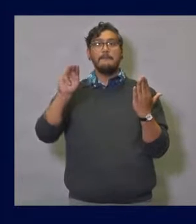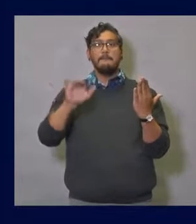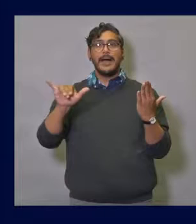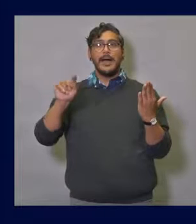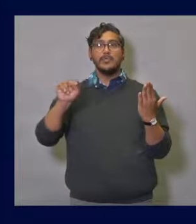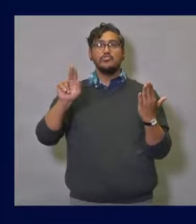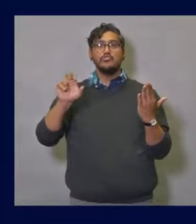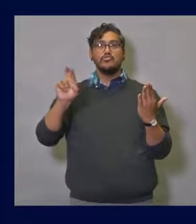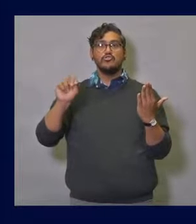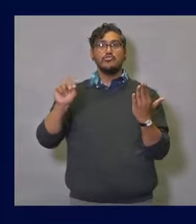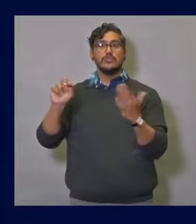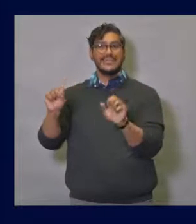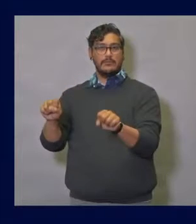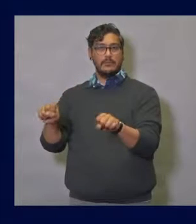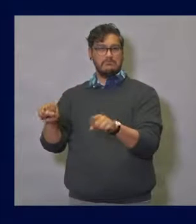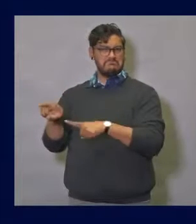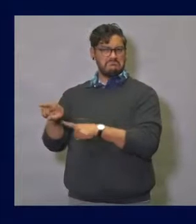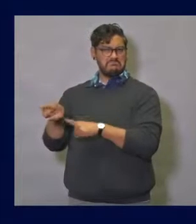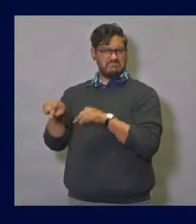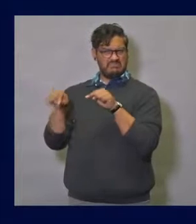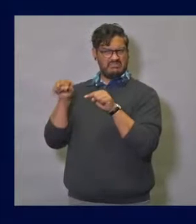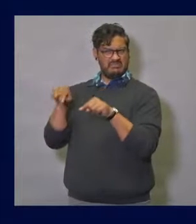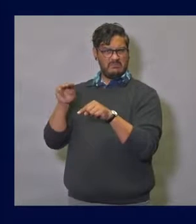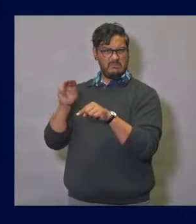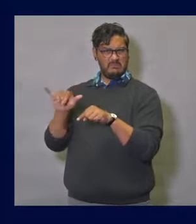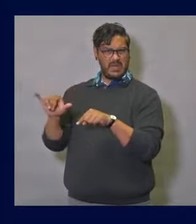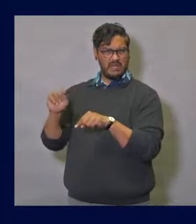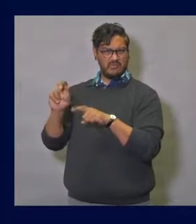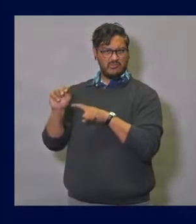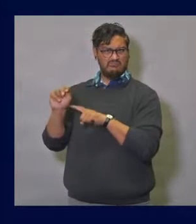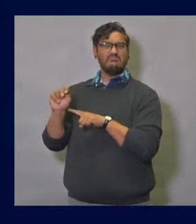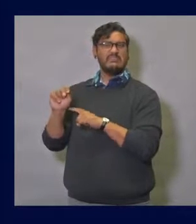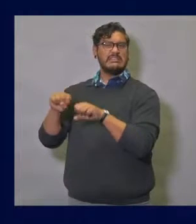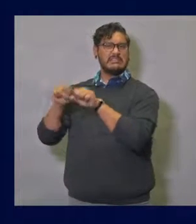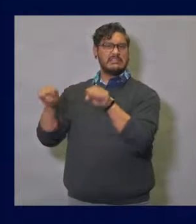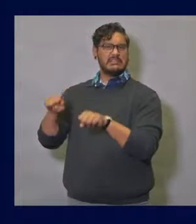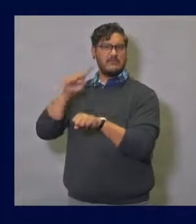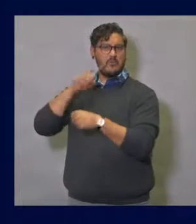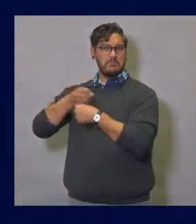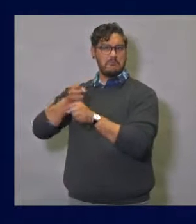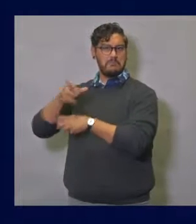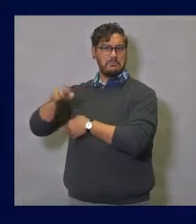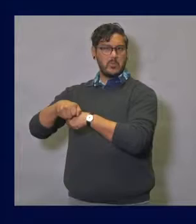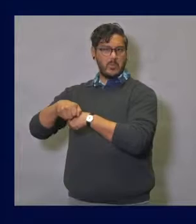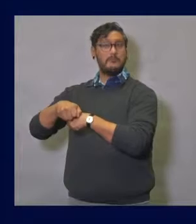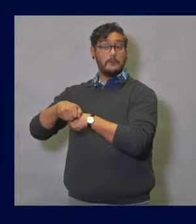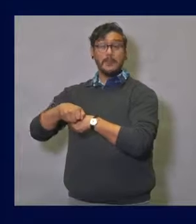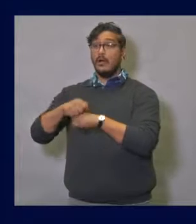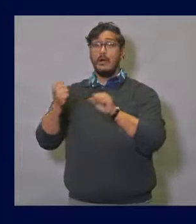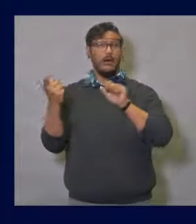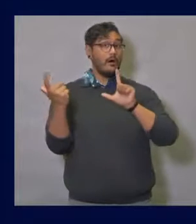THEY ARE IMPROVING CAPABILITIES, THE STATE'S APPOINTMENT